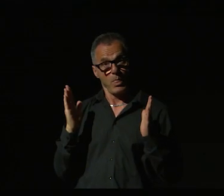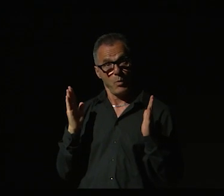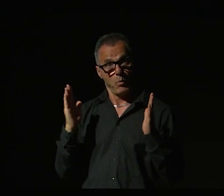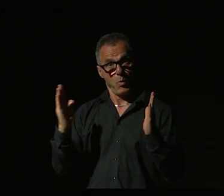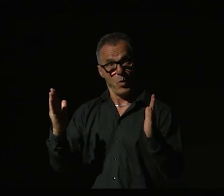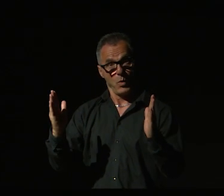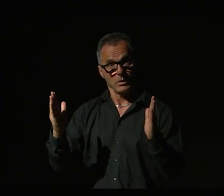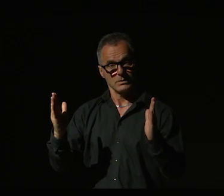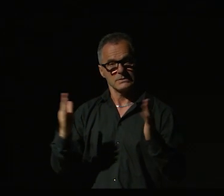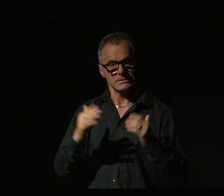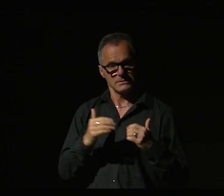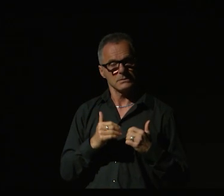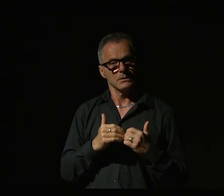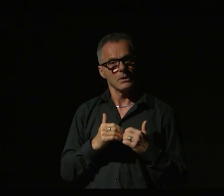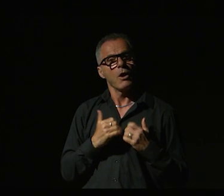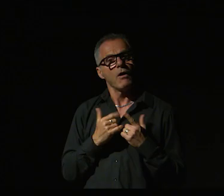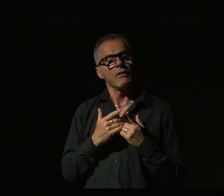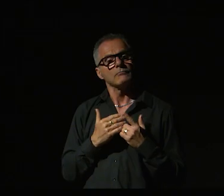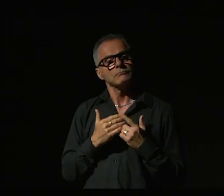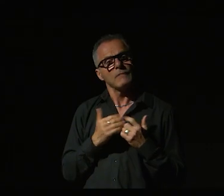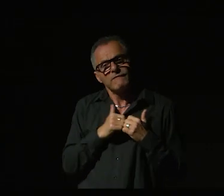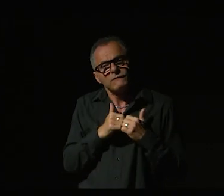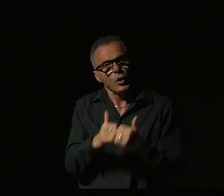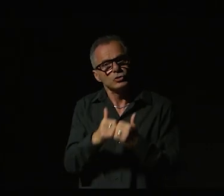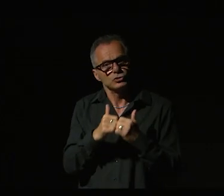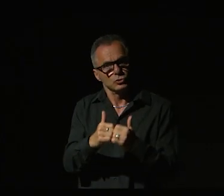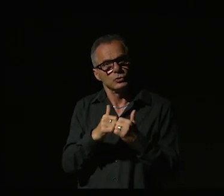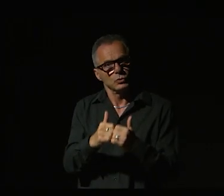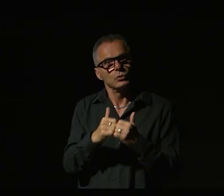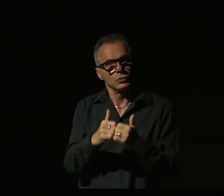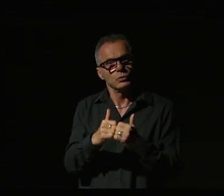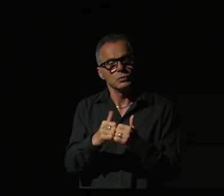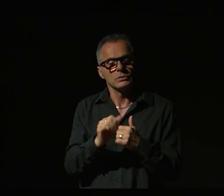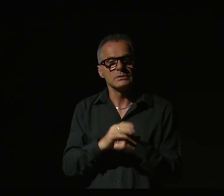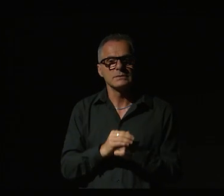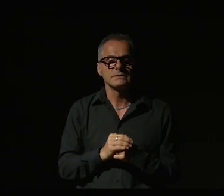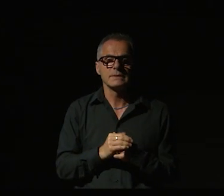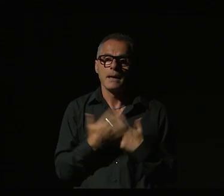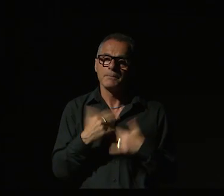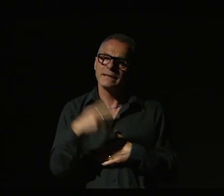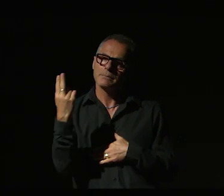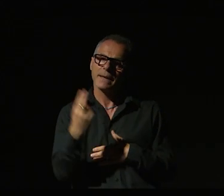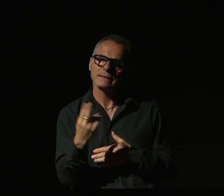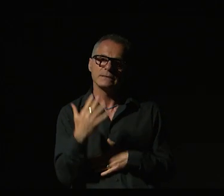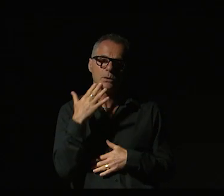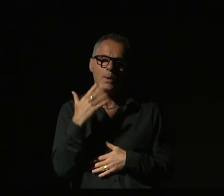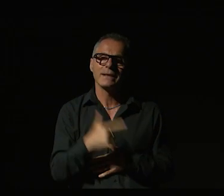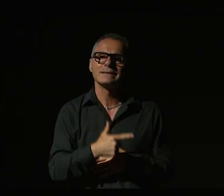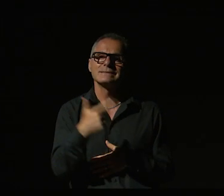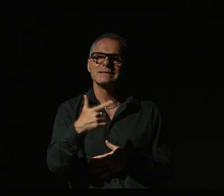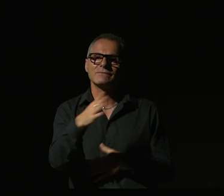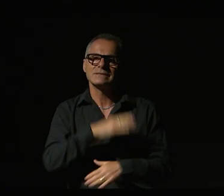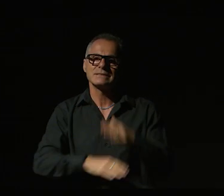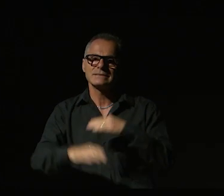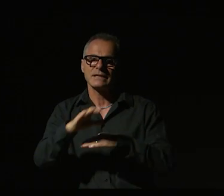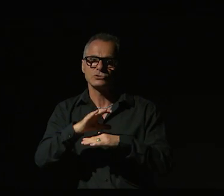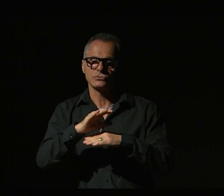which were painted in the teens of the 17th century and are not part of the first campaign that only concentrated on the ceiling.